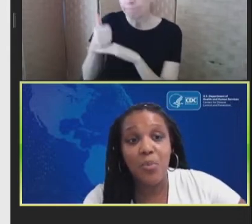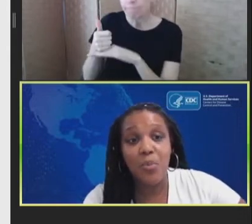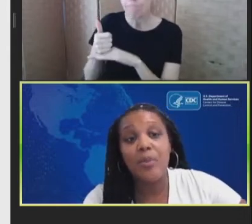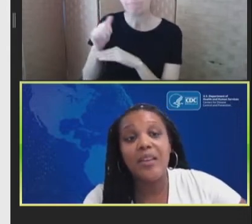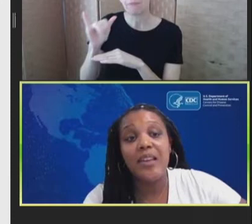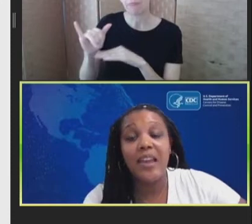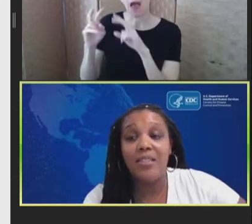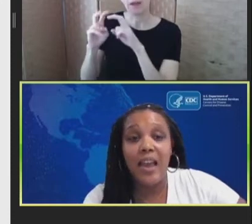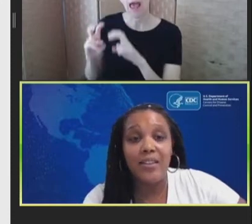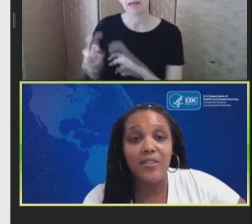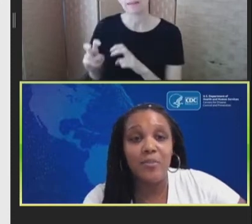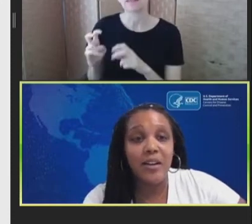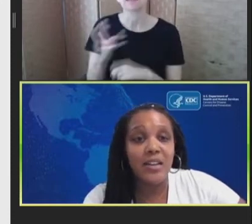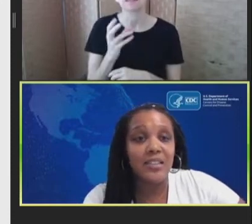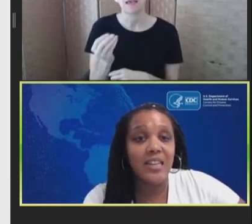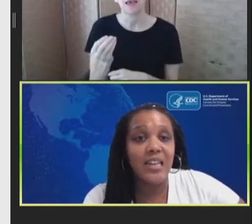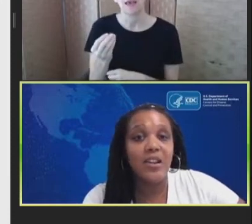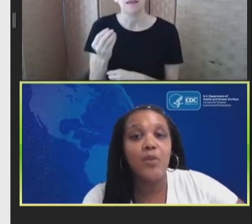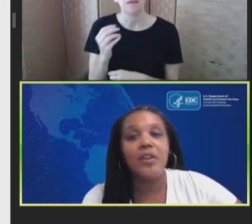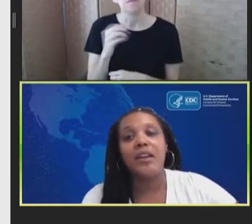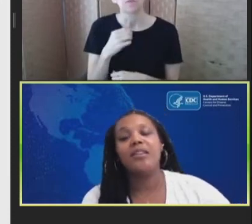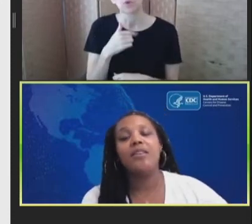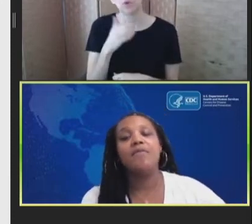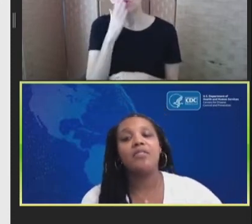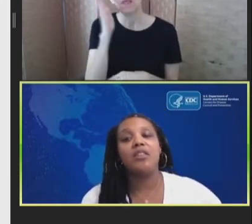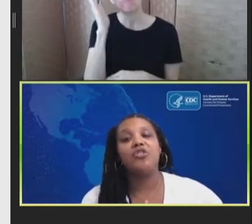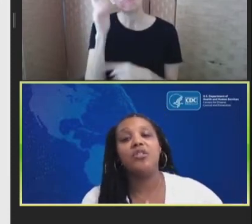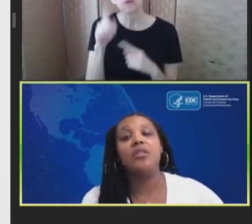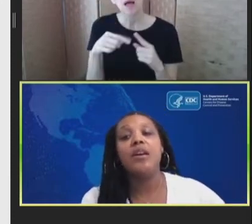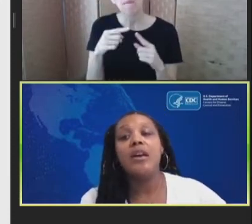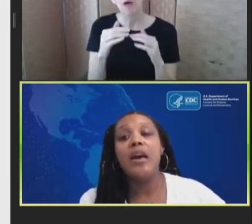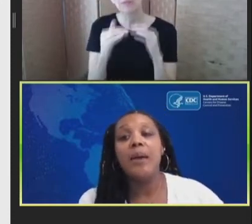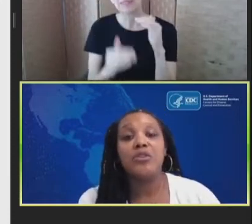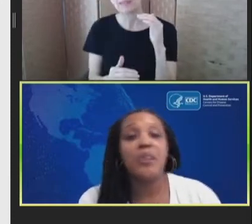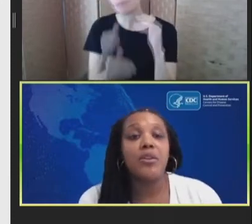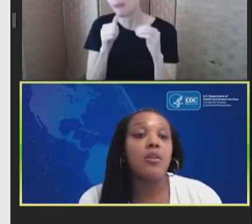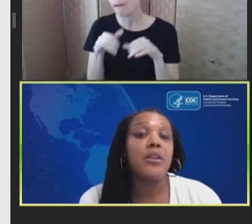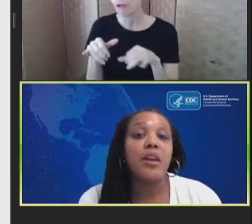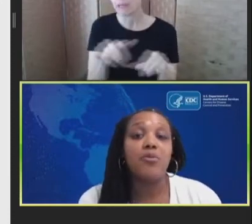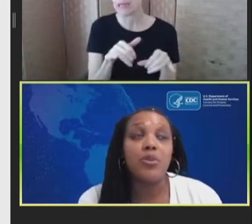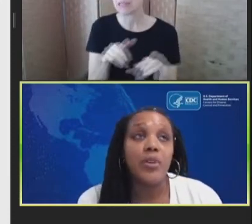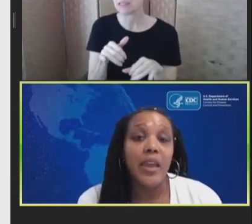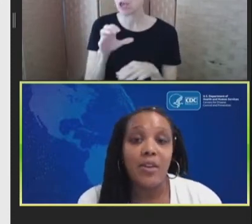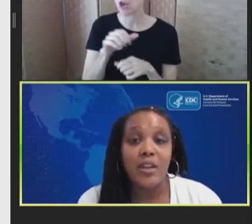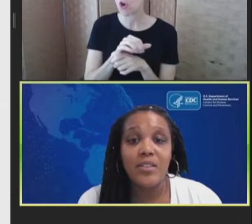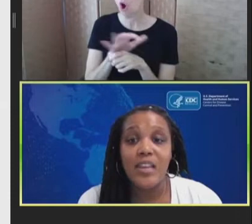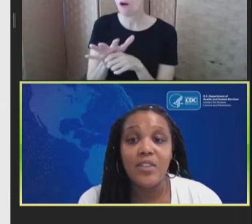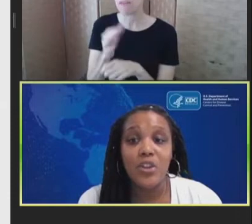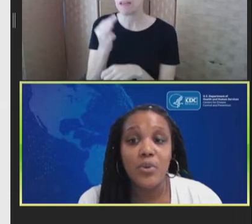we will be taking a look at disparities in COVID 19 vaccination between urban and rural counties in